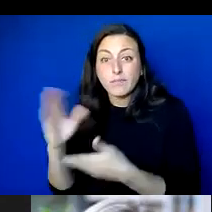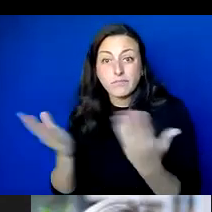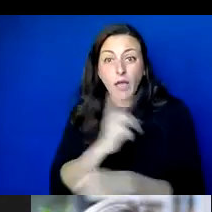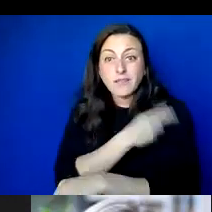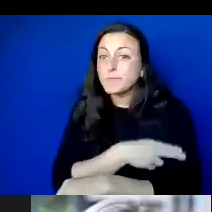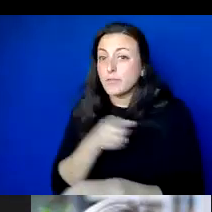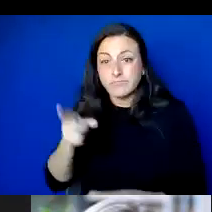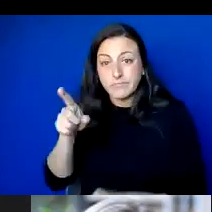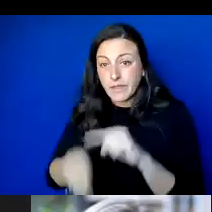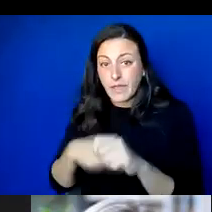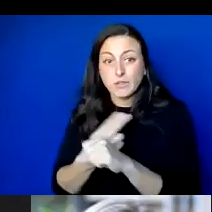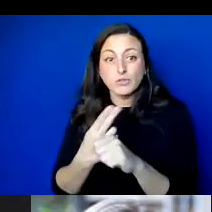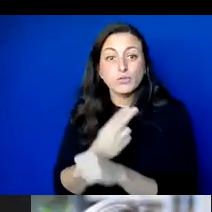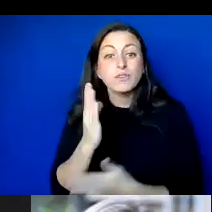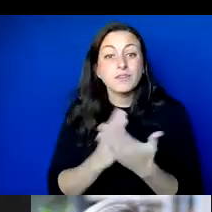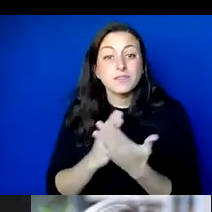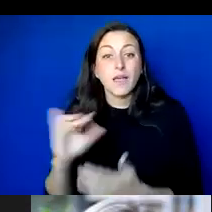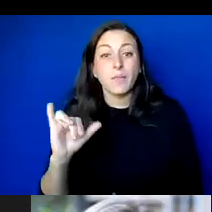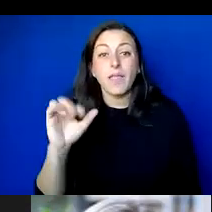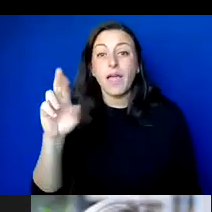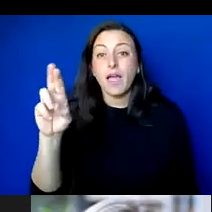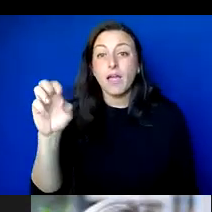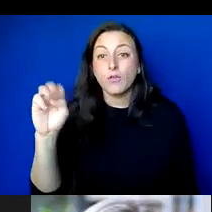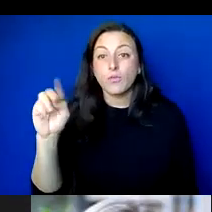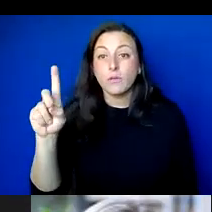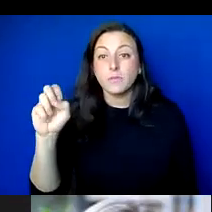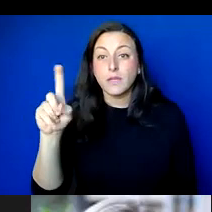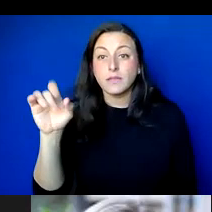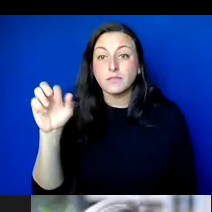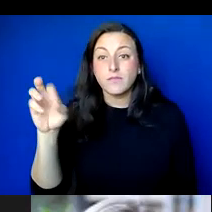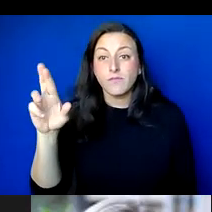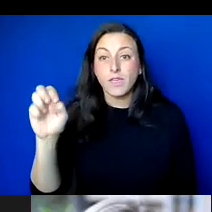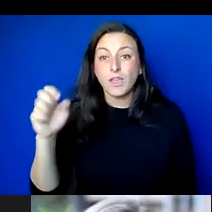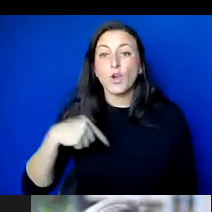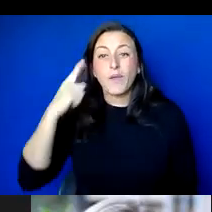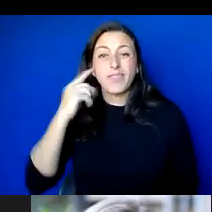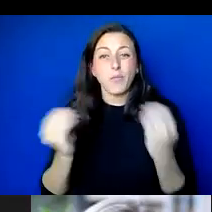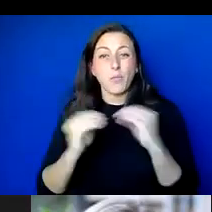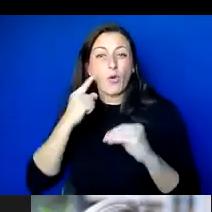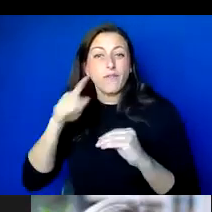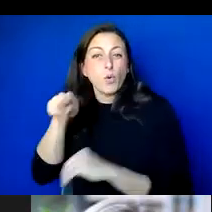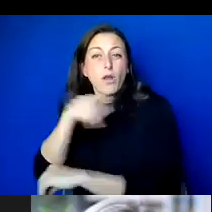Remdesivir, we think of as being hospital based. This is really more of an outpatient setting. If